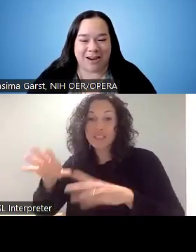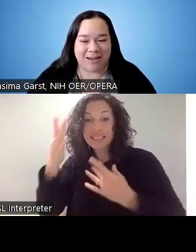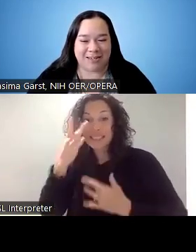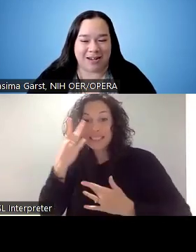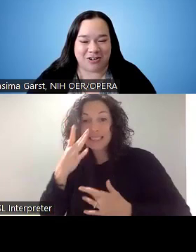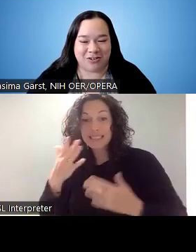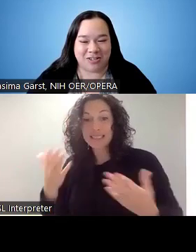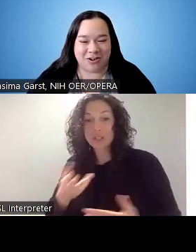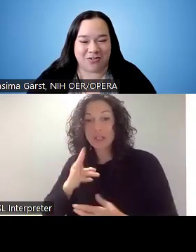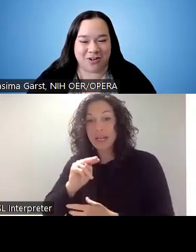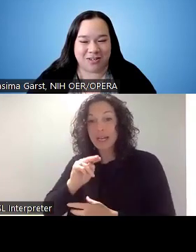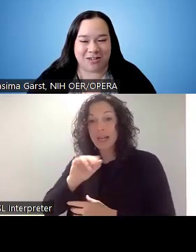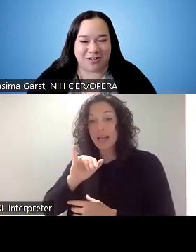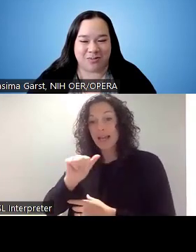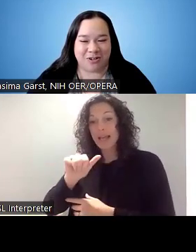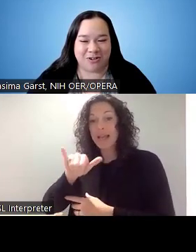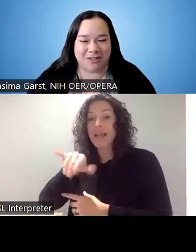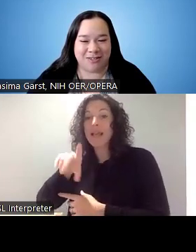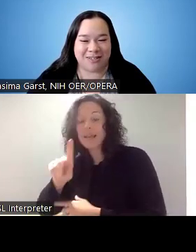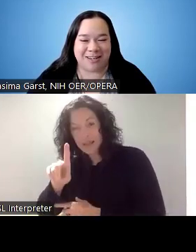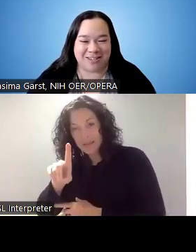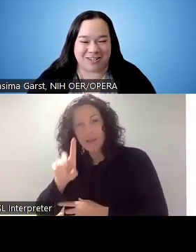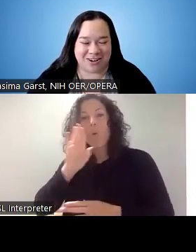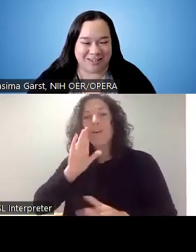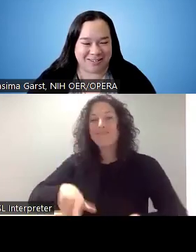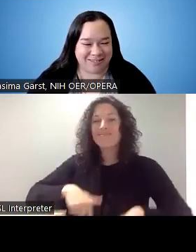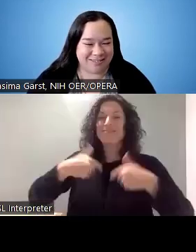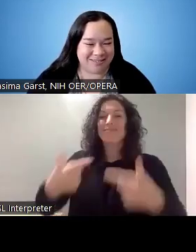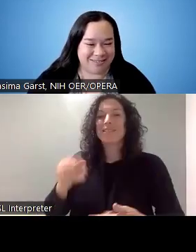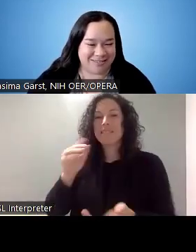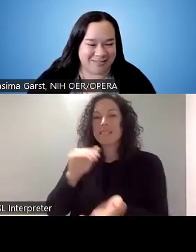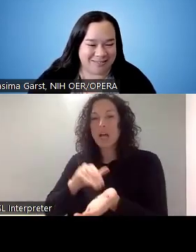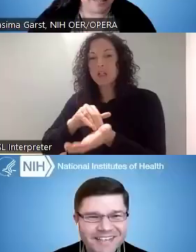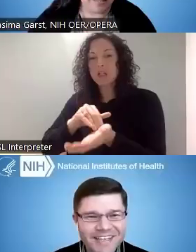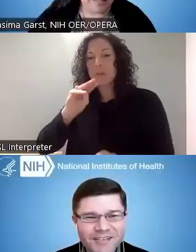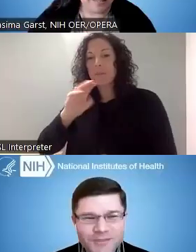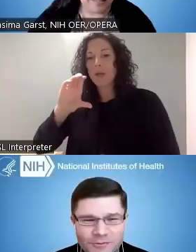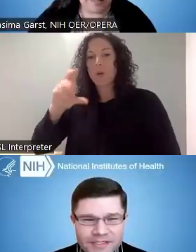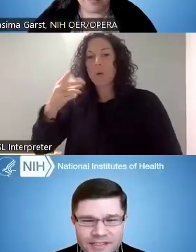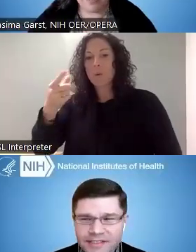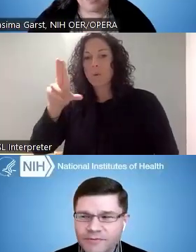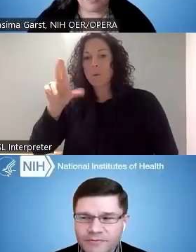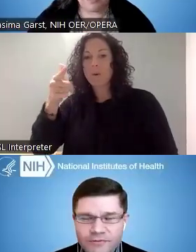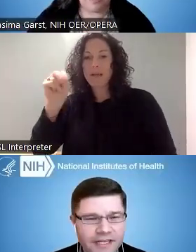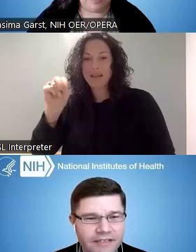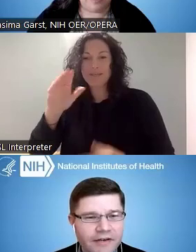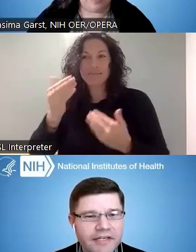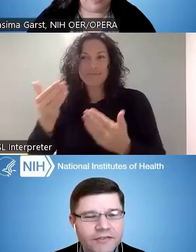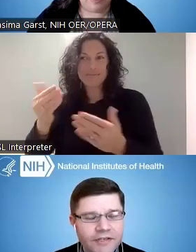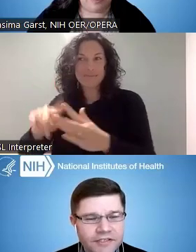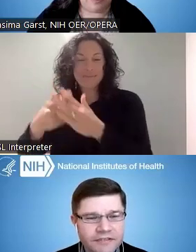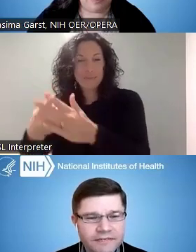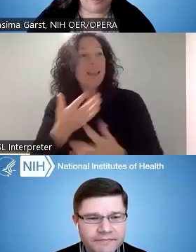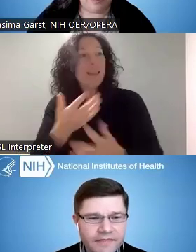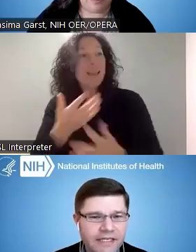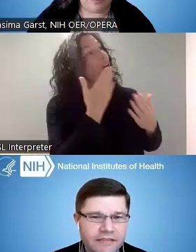I'd like to now turn this over to Dr. McGugan to get us started. Glen McGugan: All right. Thank you so much, Kasima, for that great introduction.